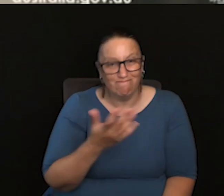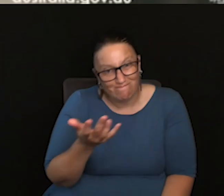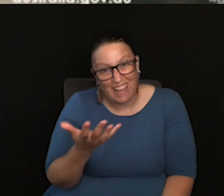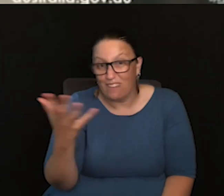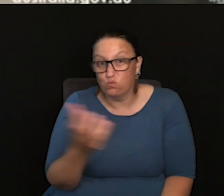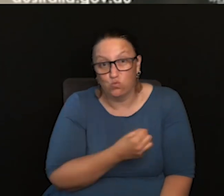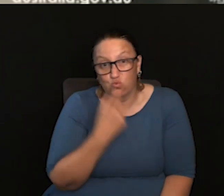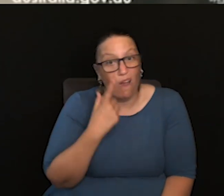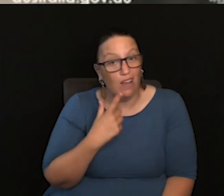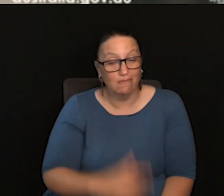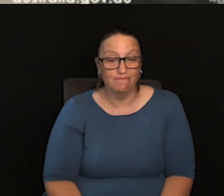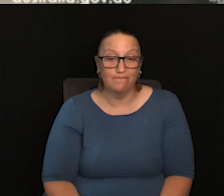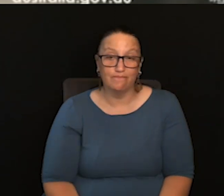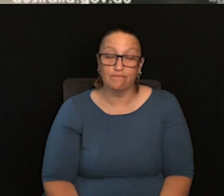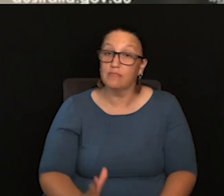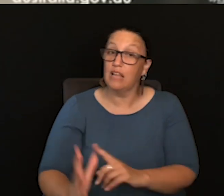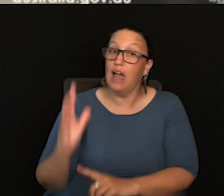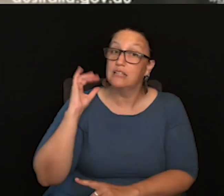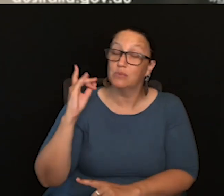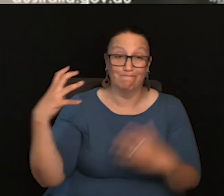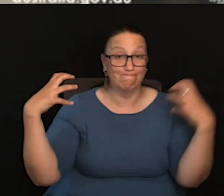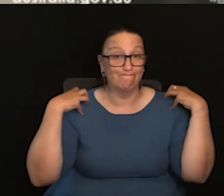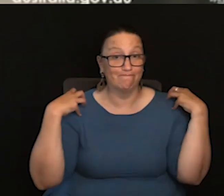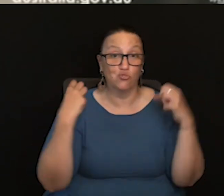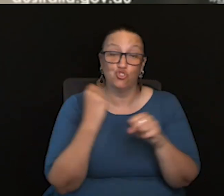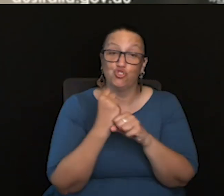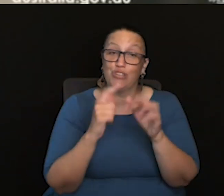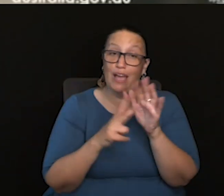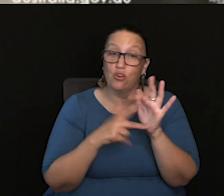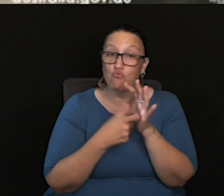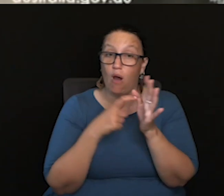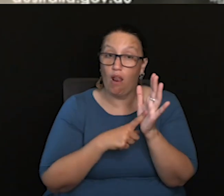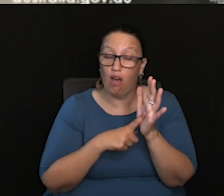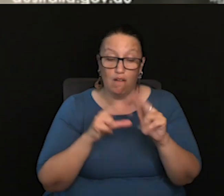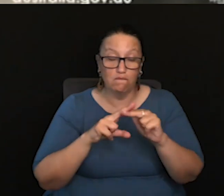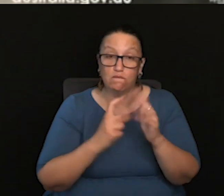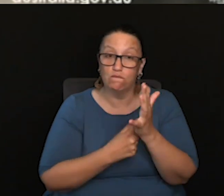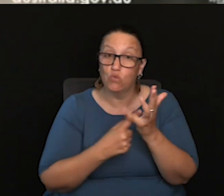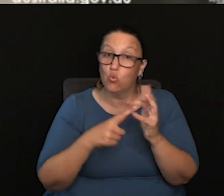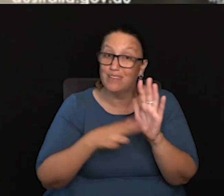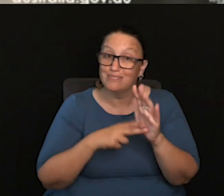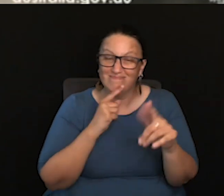that had any barrier previously, will be covered over the course of the coming days.